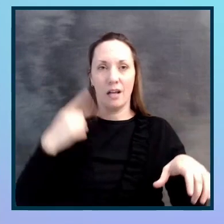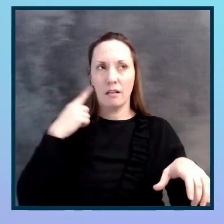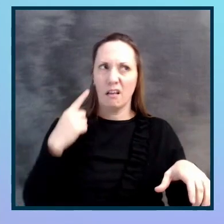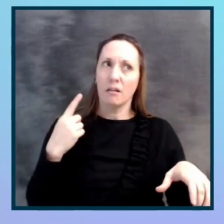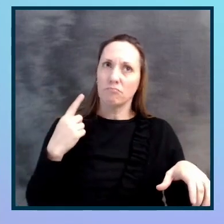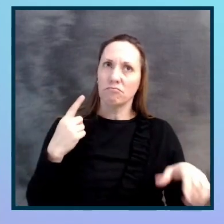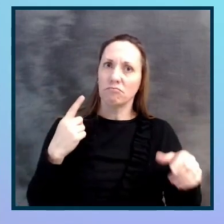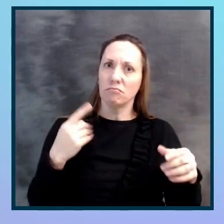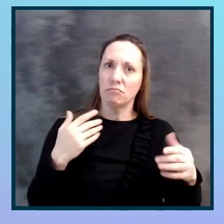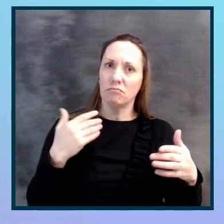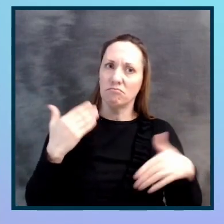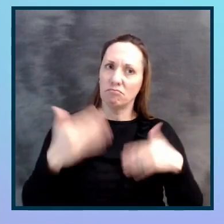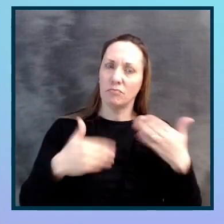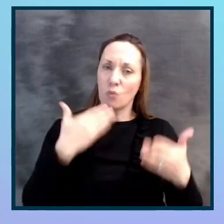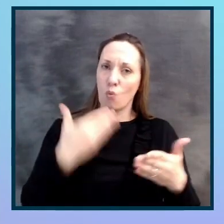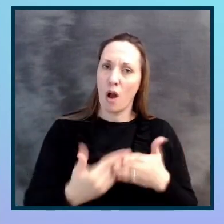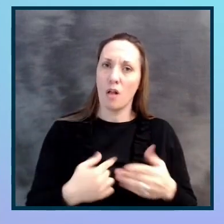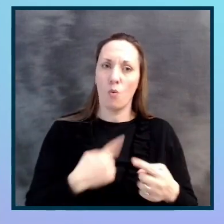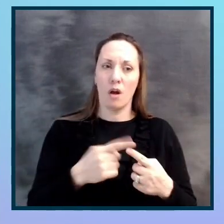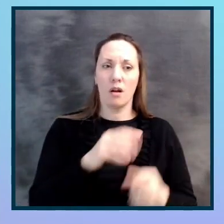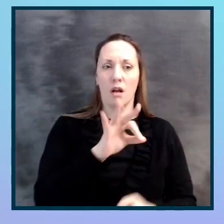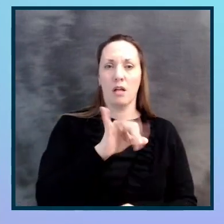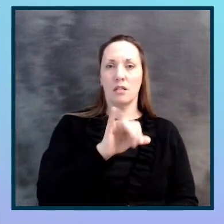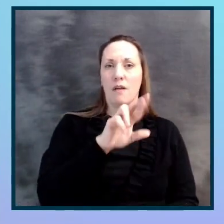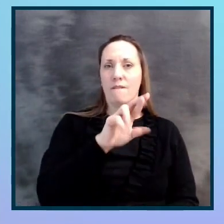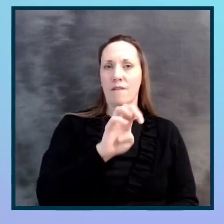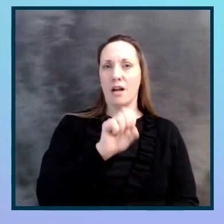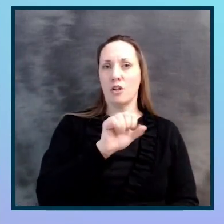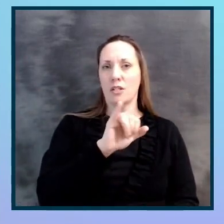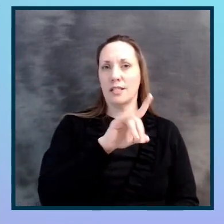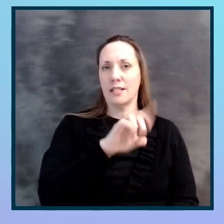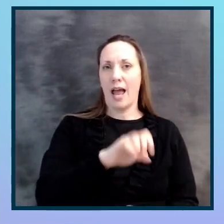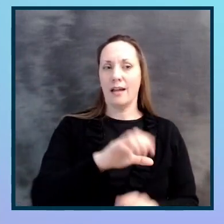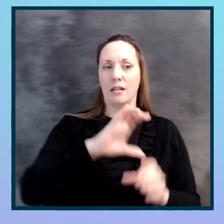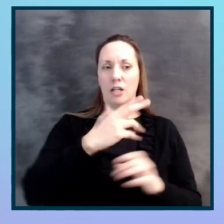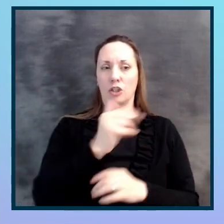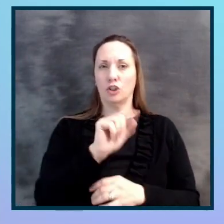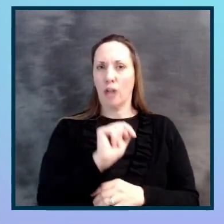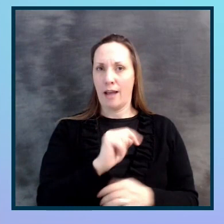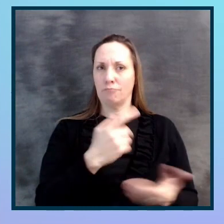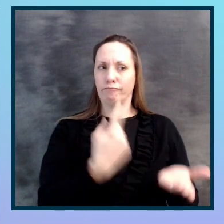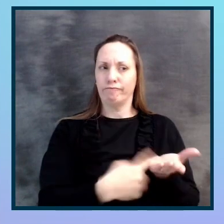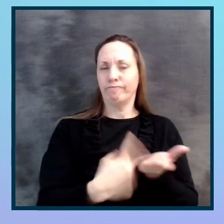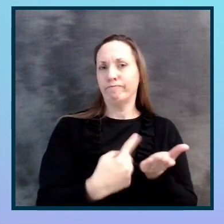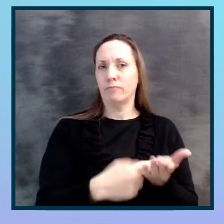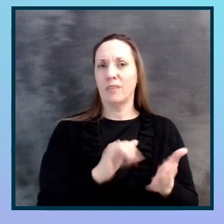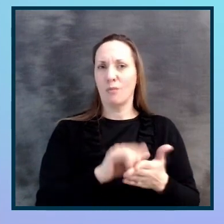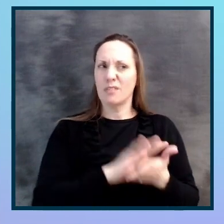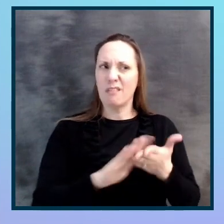One was a fireside chat. And the nice thing about this was that, it was very low stakes entry.